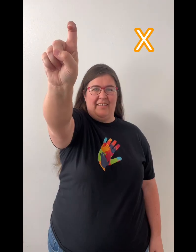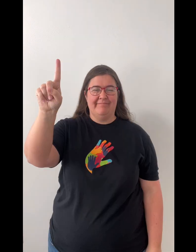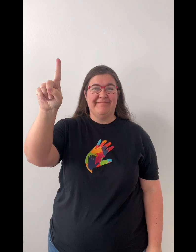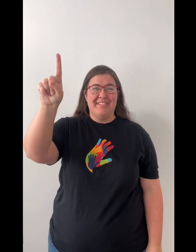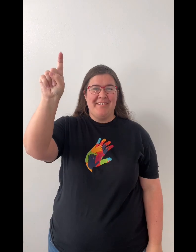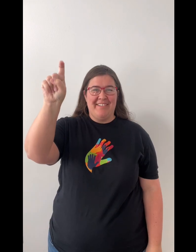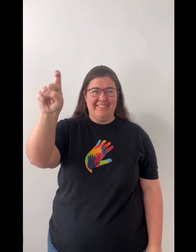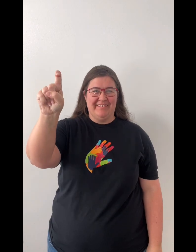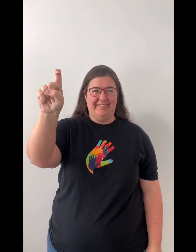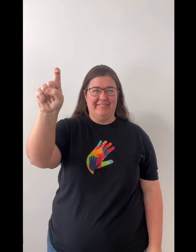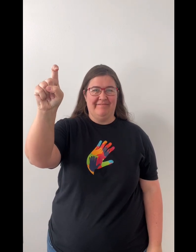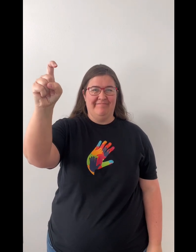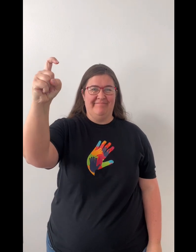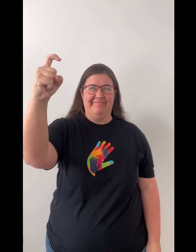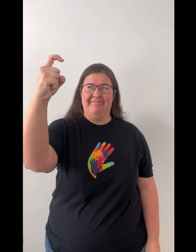How to sign X in ASL